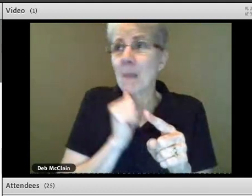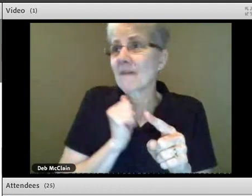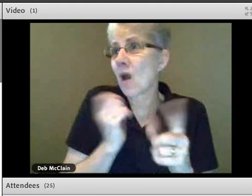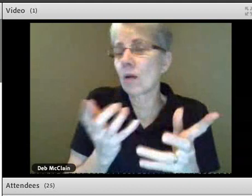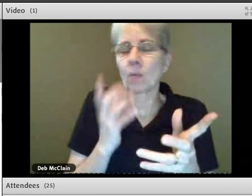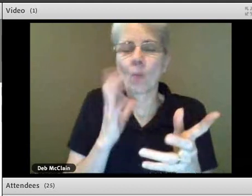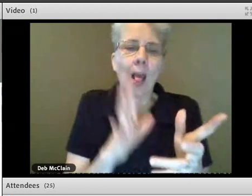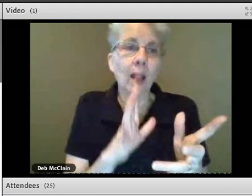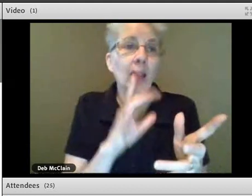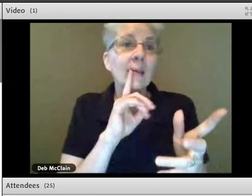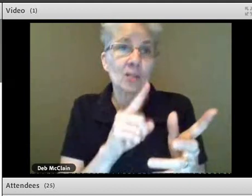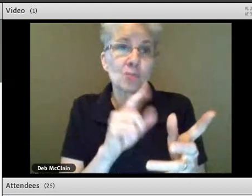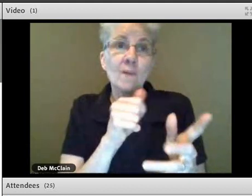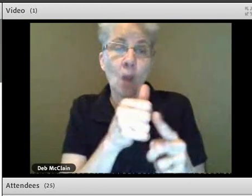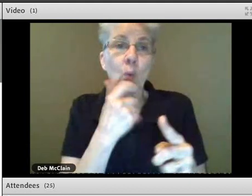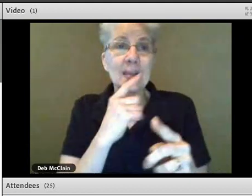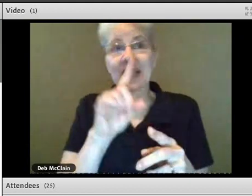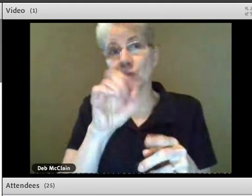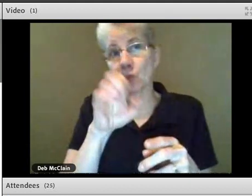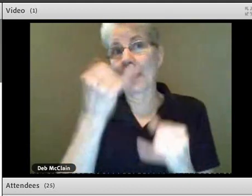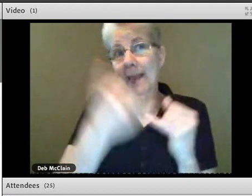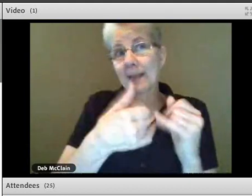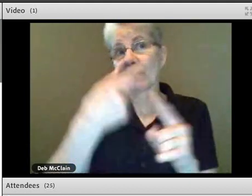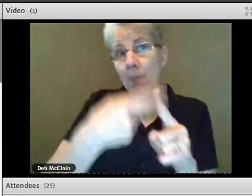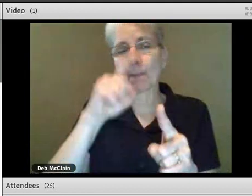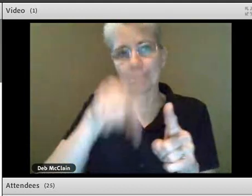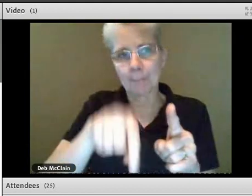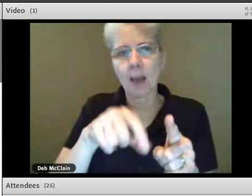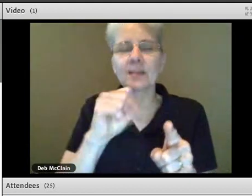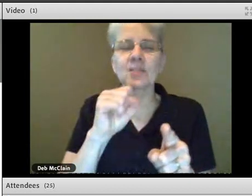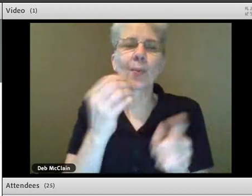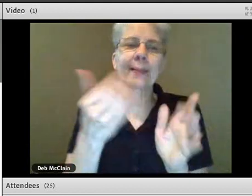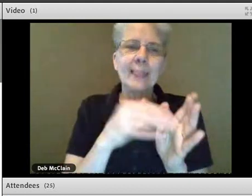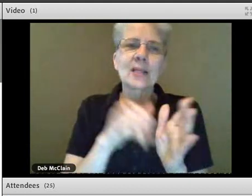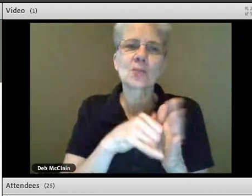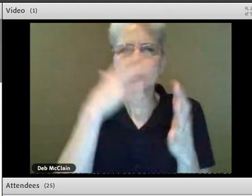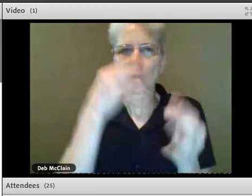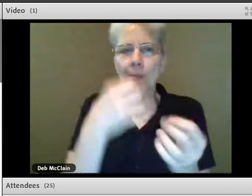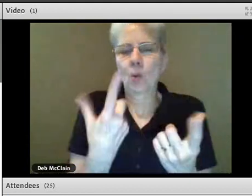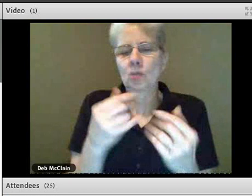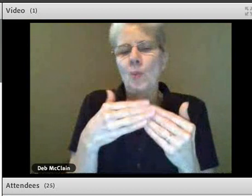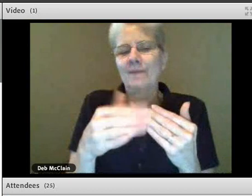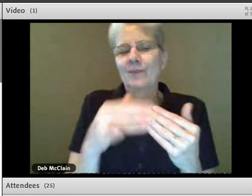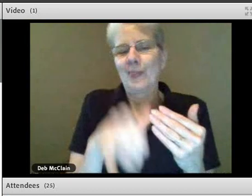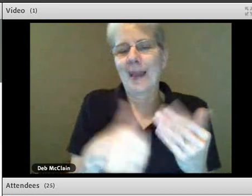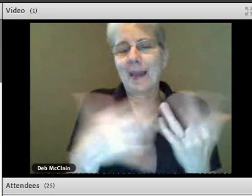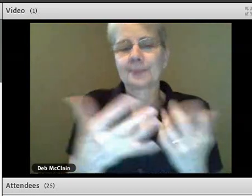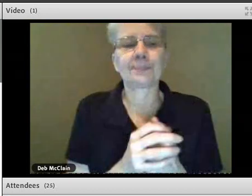You're like, "It is because we said it was due by the end of the month," and then again, that's where you determine what to do.